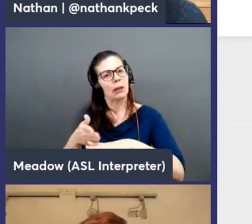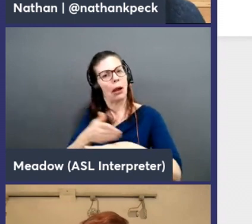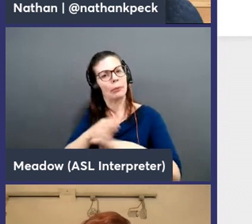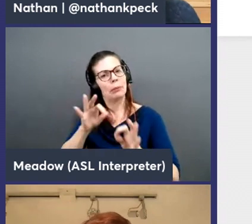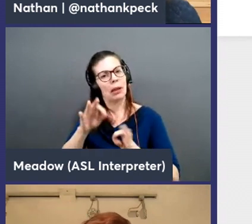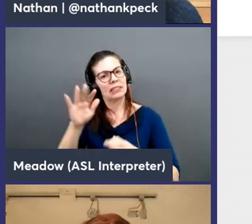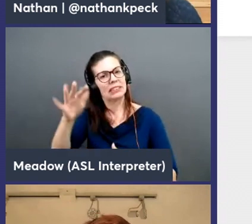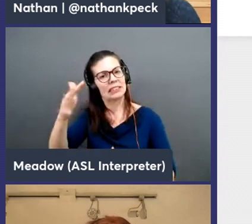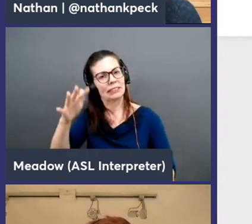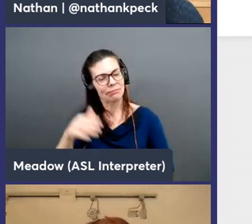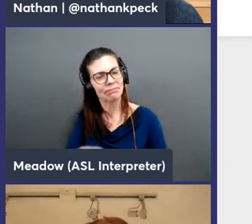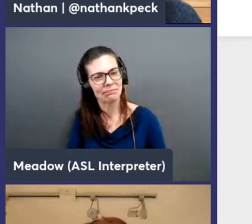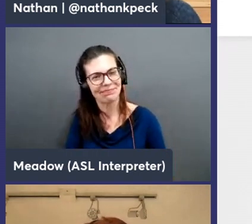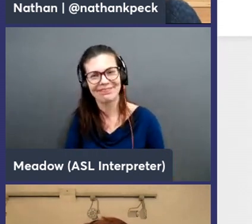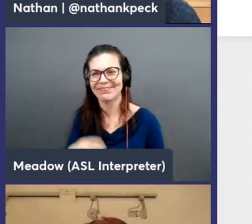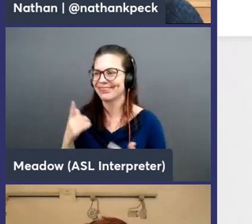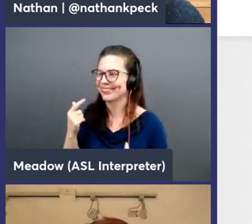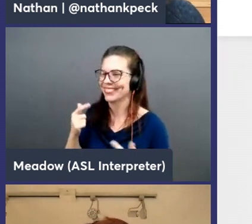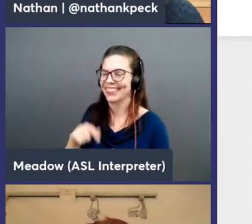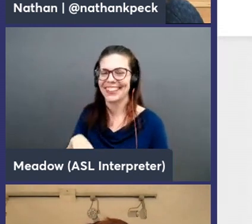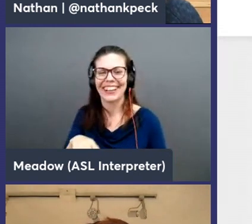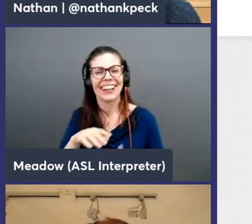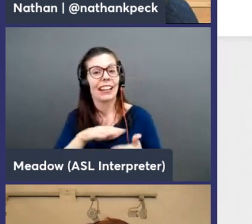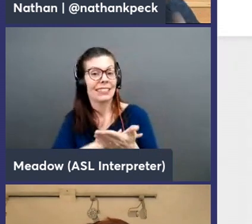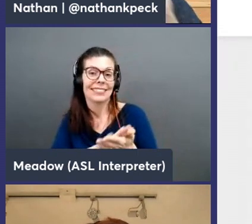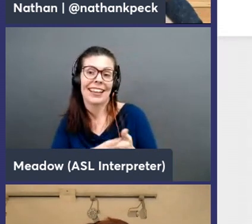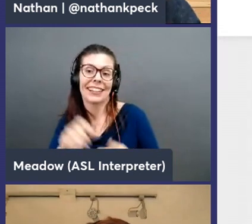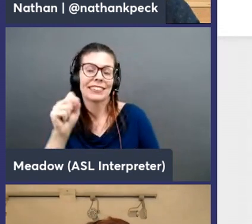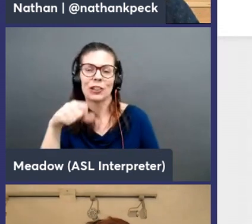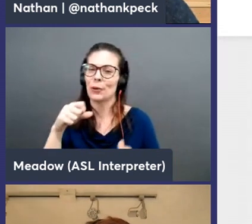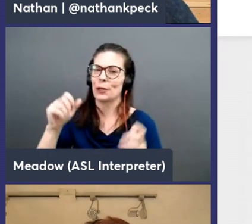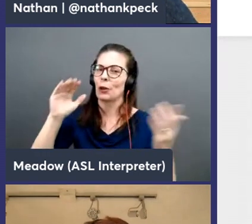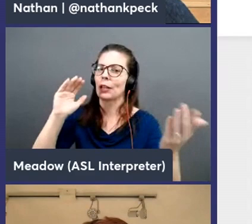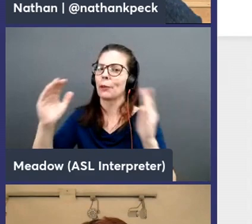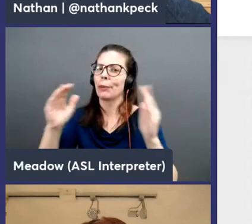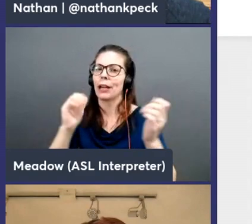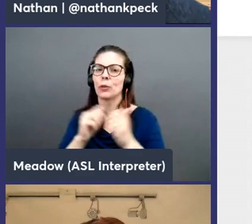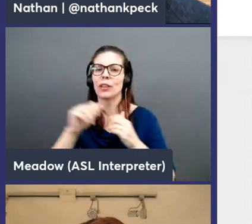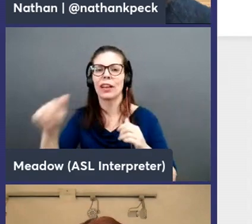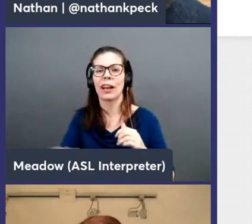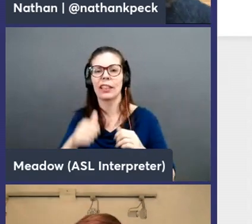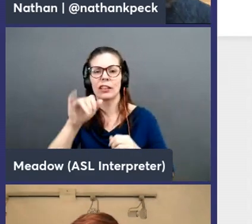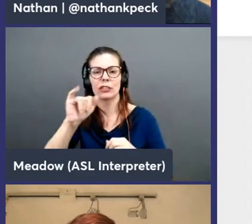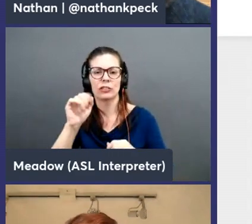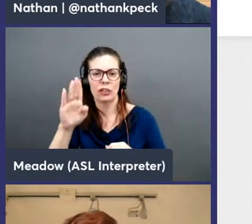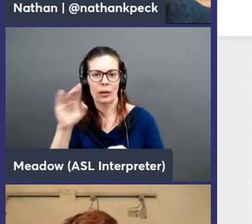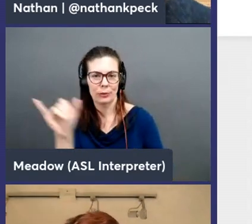So that's nice. We can also compare to a couple of other jobs that I ran earlier.